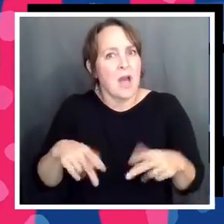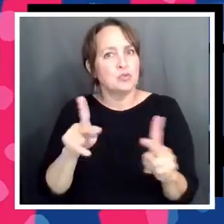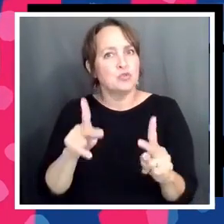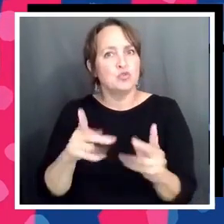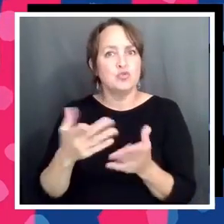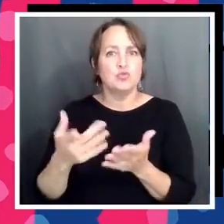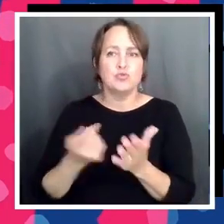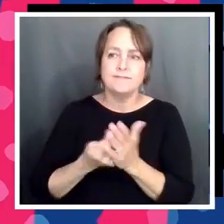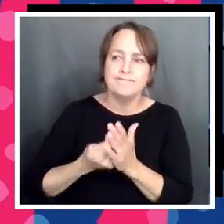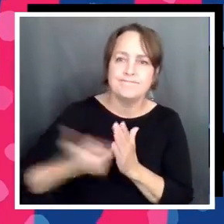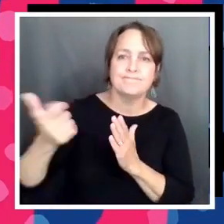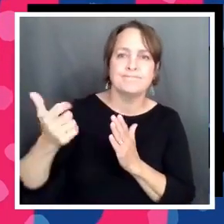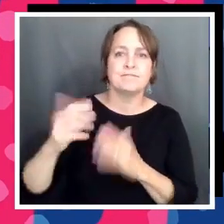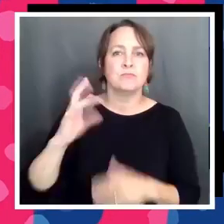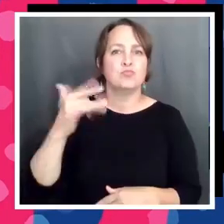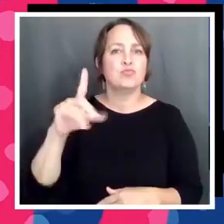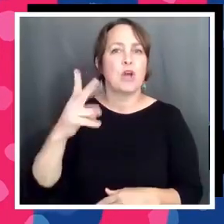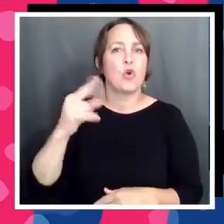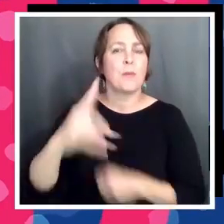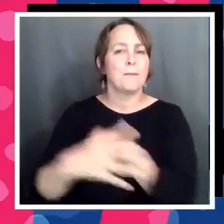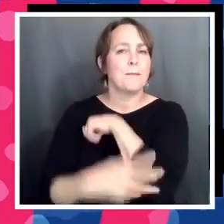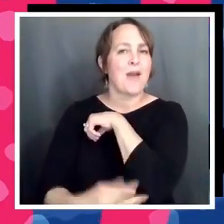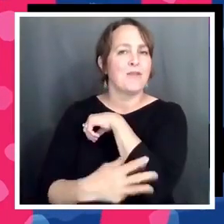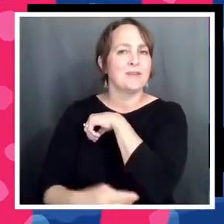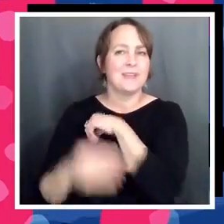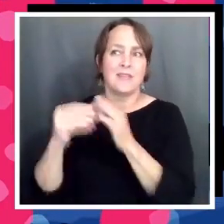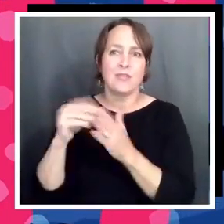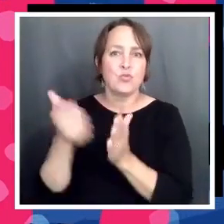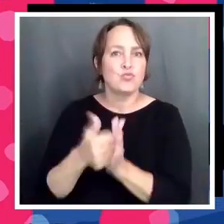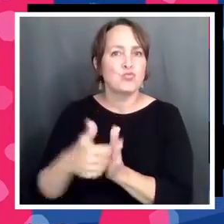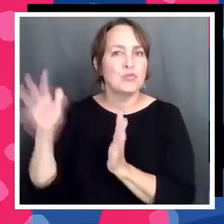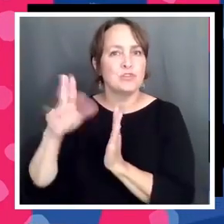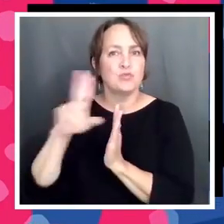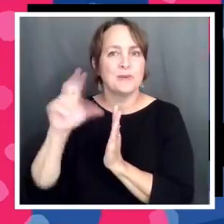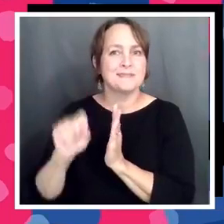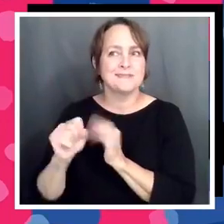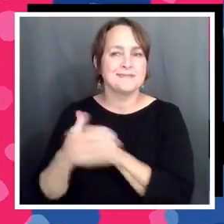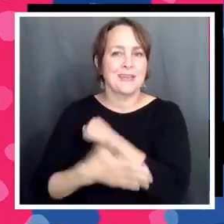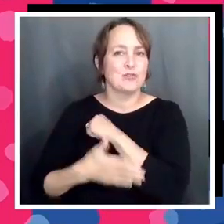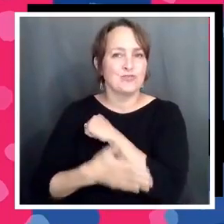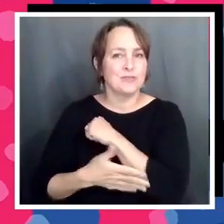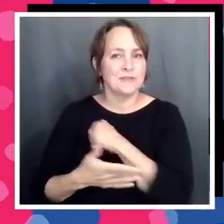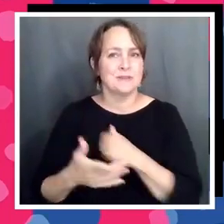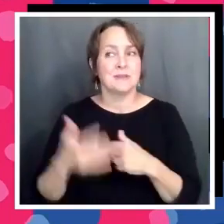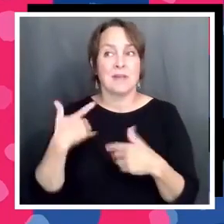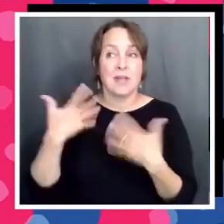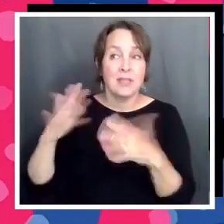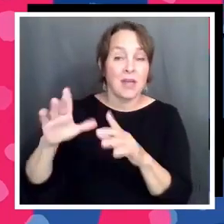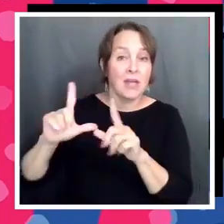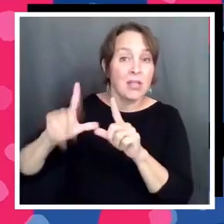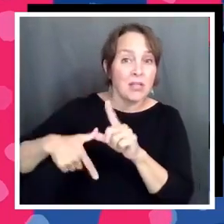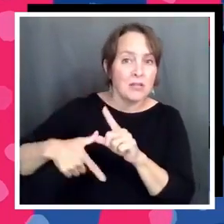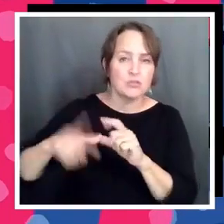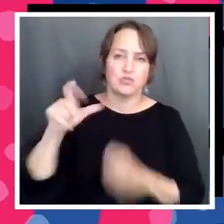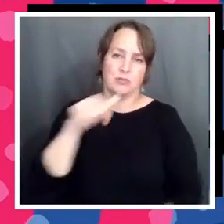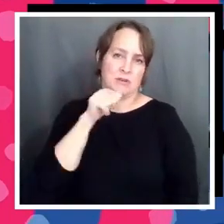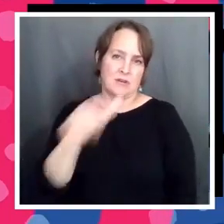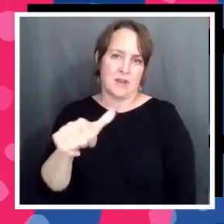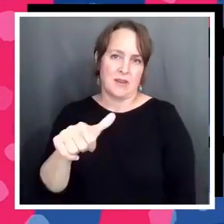PERMANENT. CONGRESS HAS AN OPPORTUNITY TO